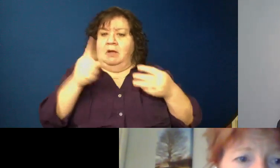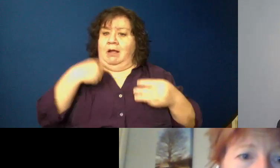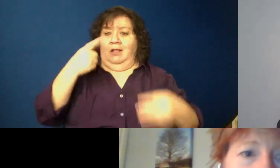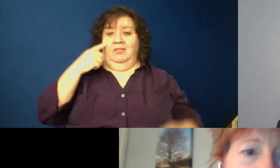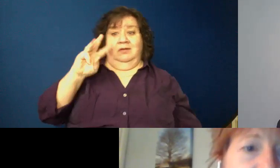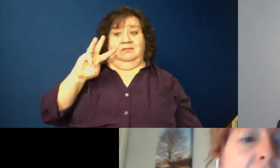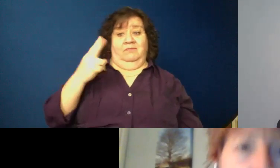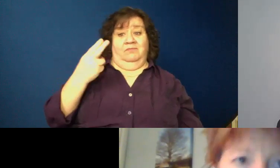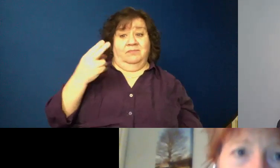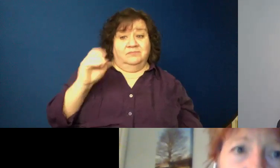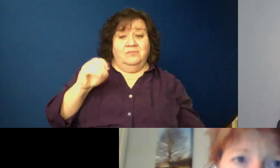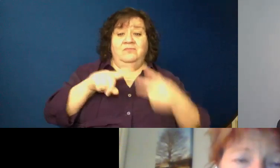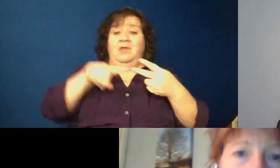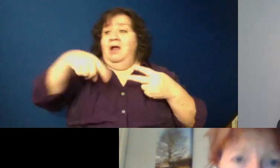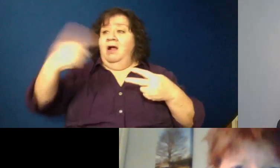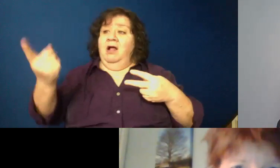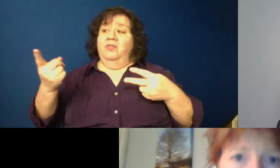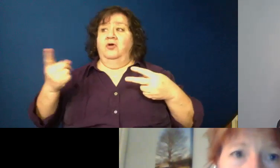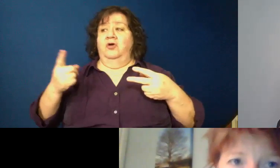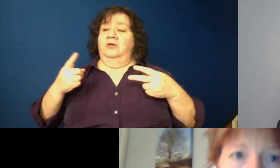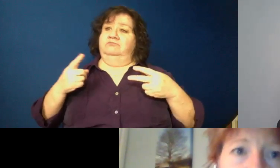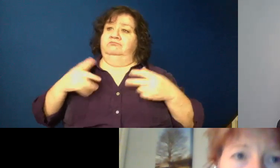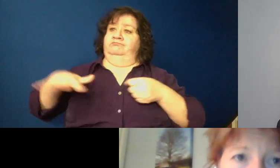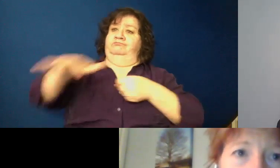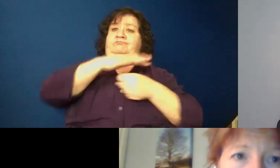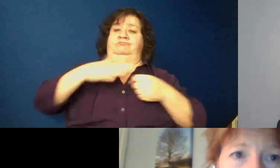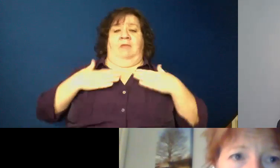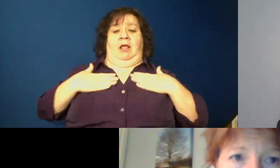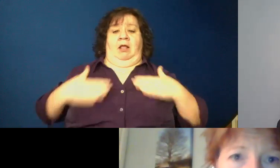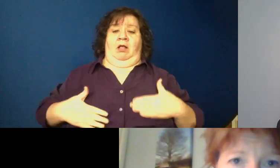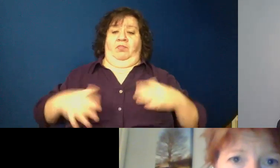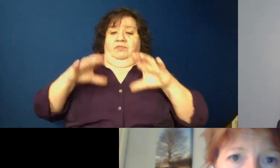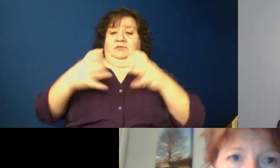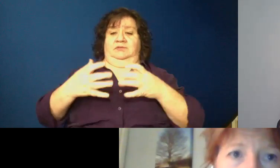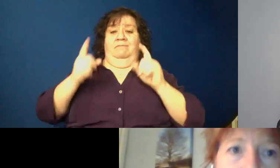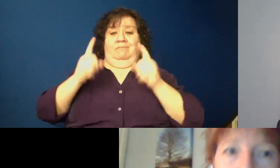informed consent absolutely exactly they should do that absolutely yeah what kind of information